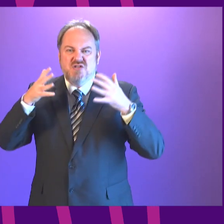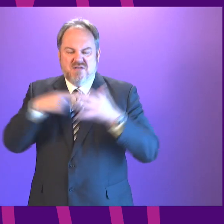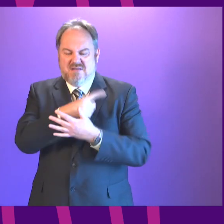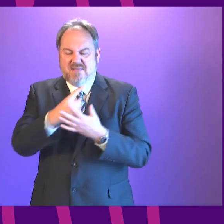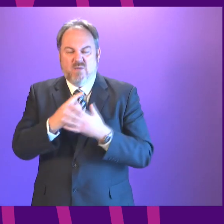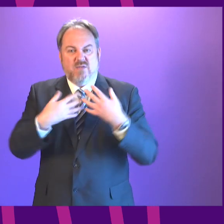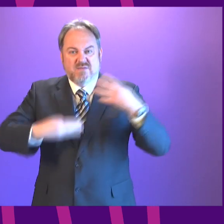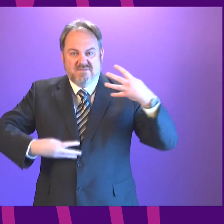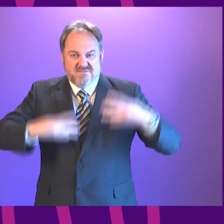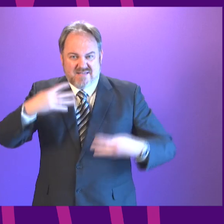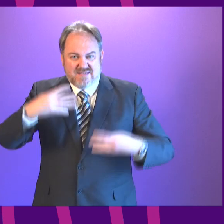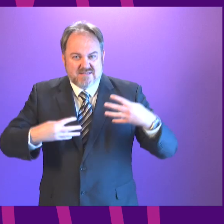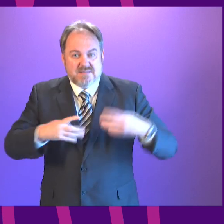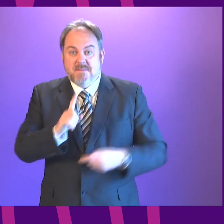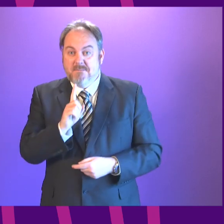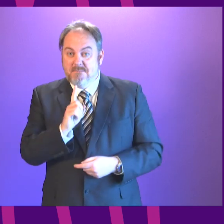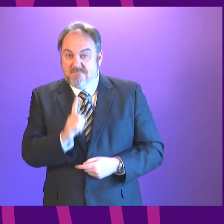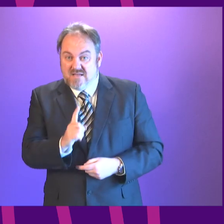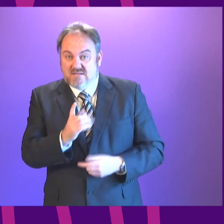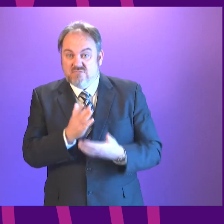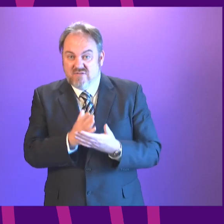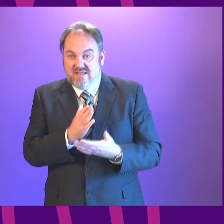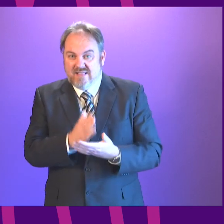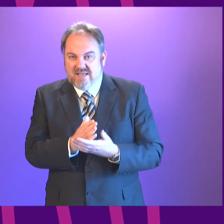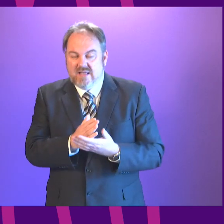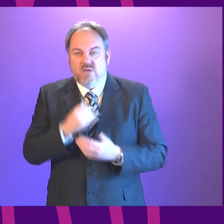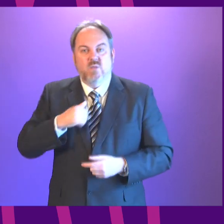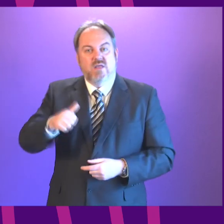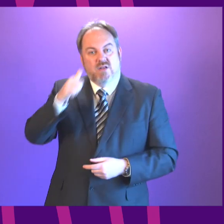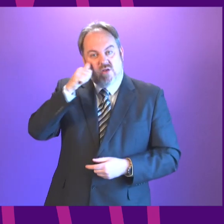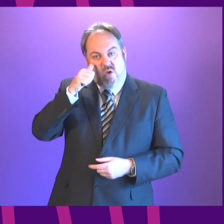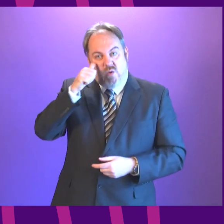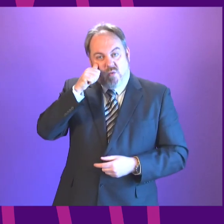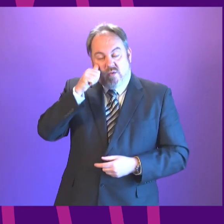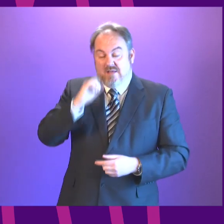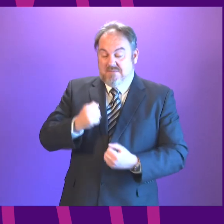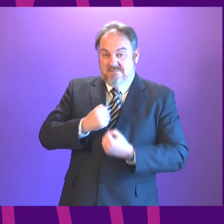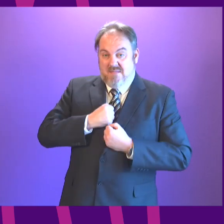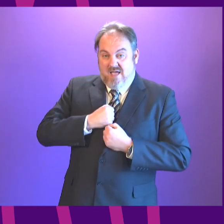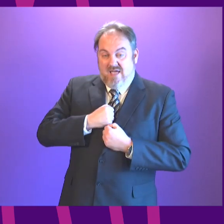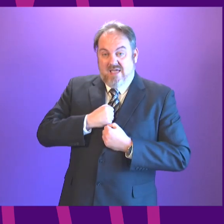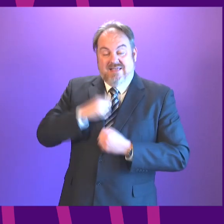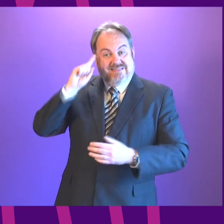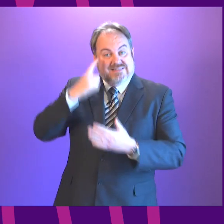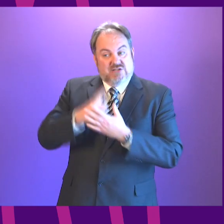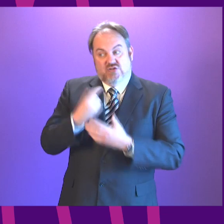but they would probably not on their own justify the actions that I announced on Saturday.